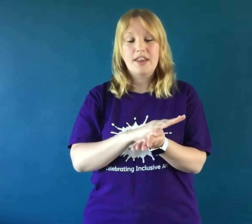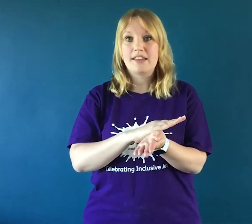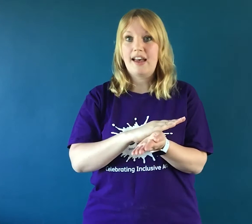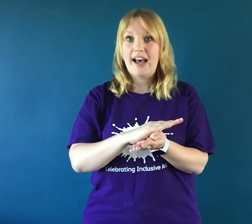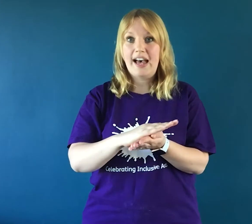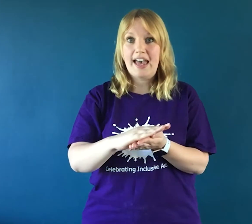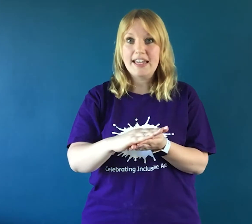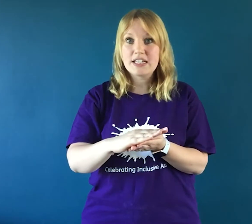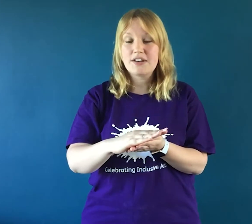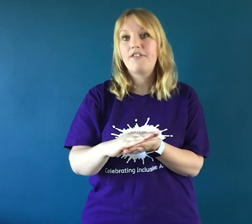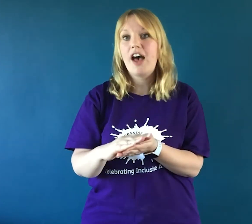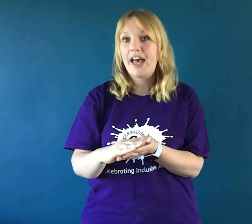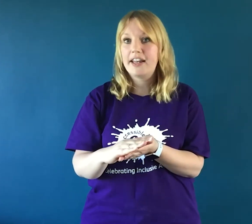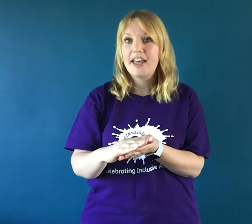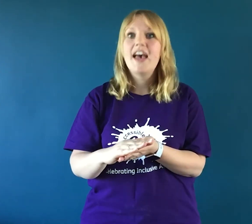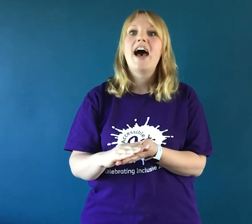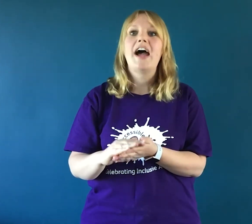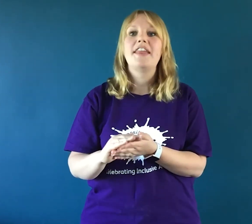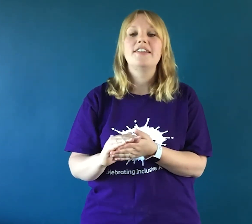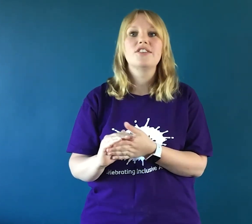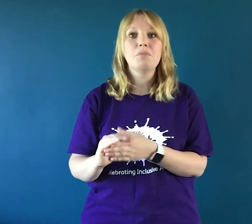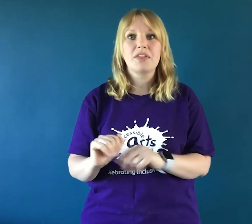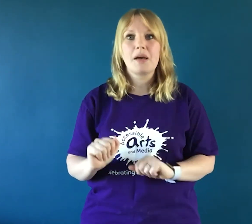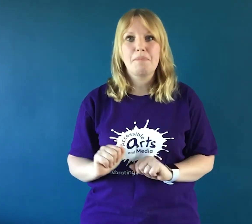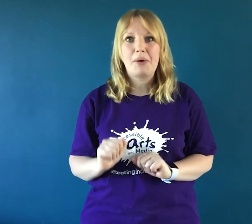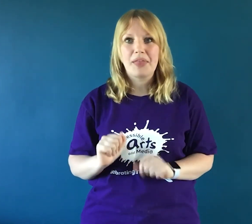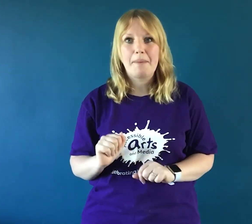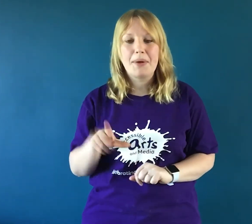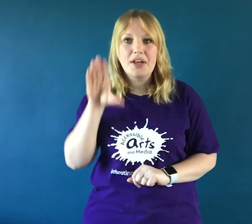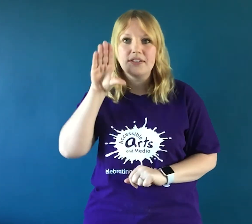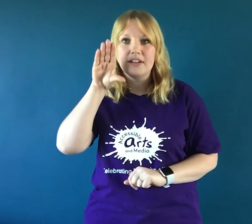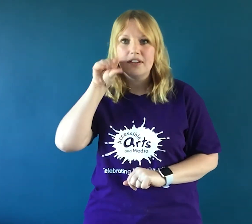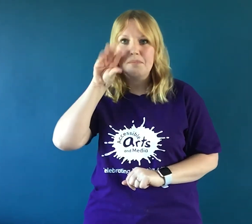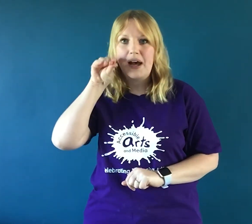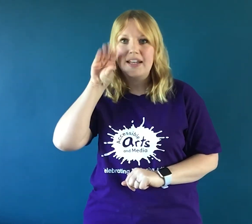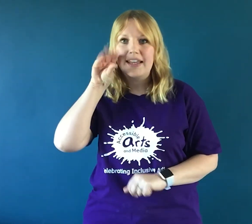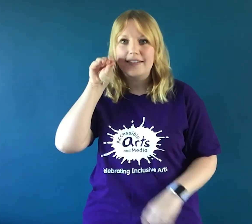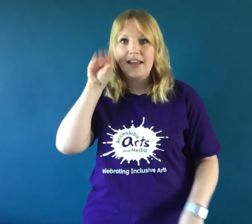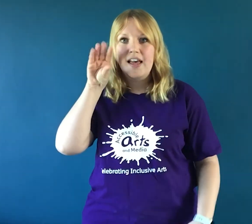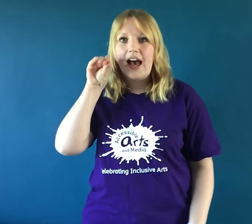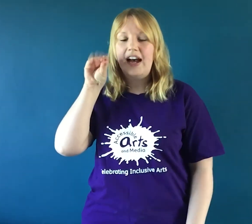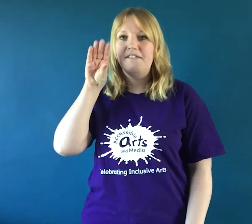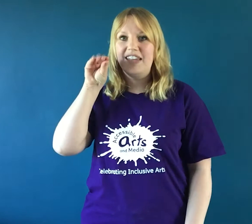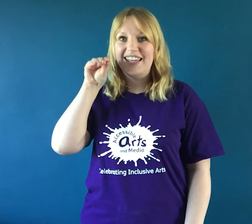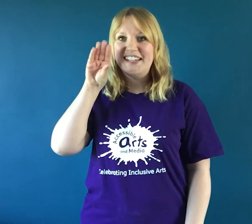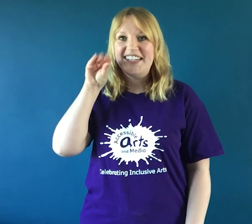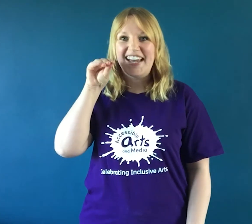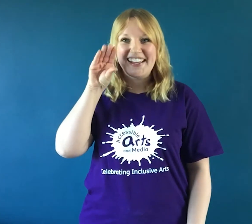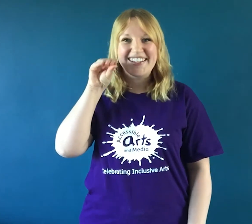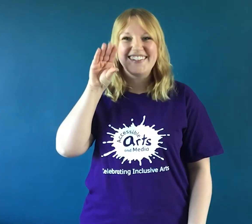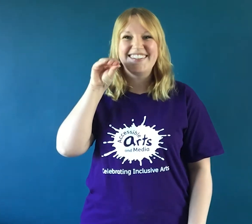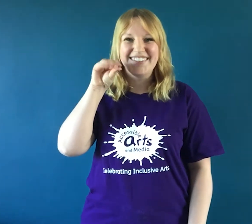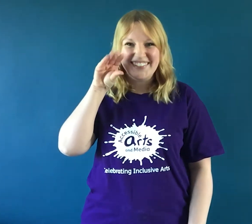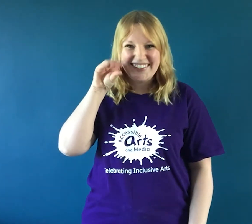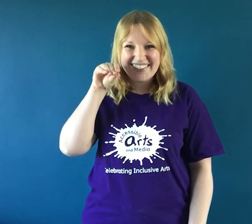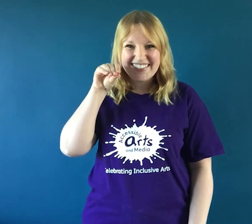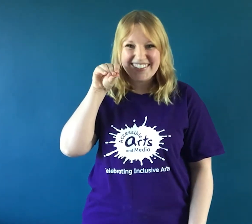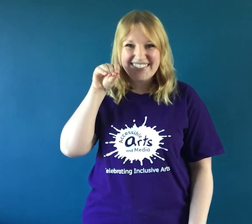that’s H for Hannah and then something about that person so mine is I really like ducks